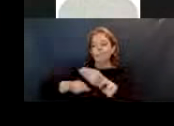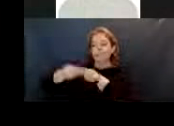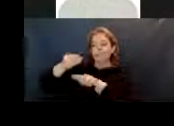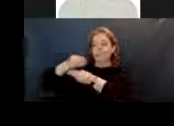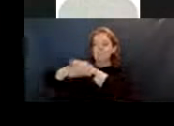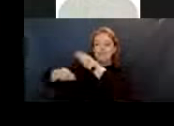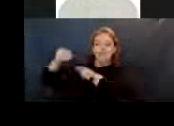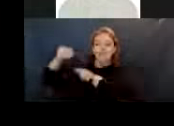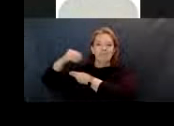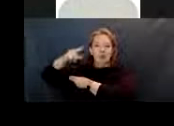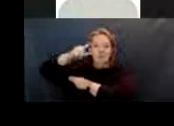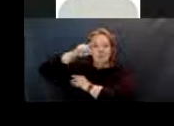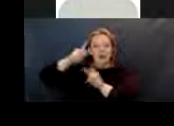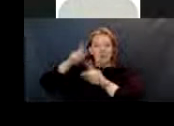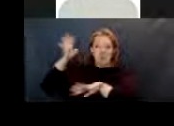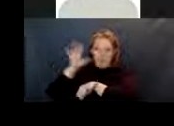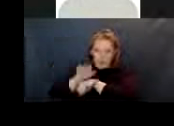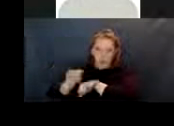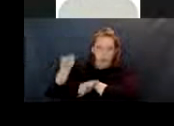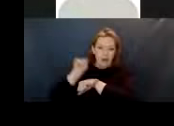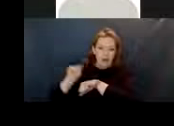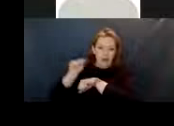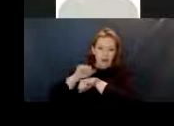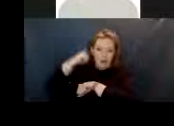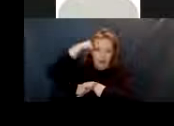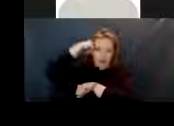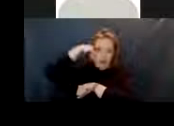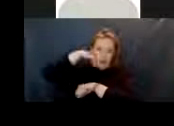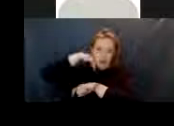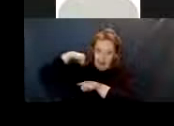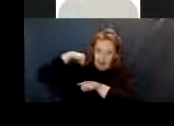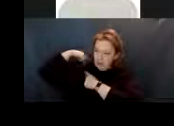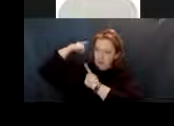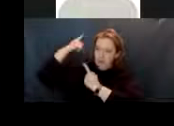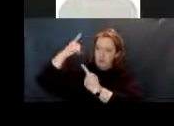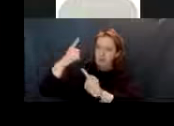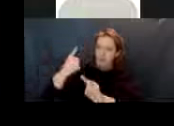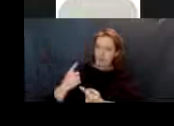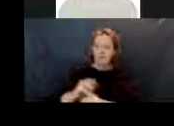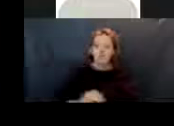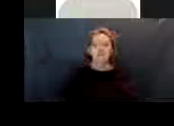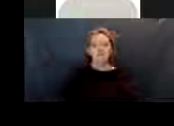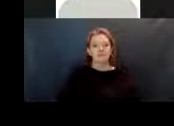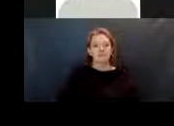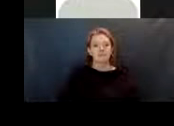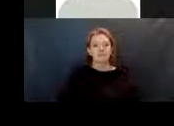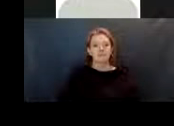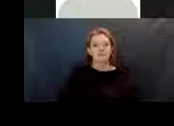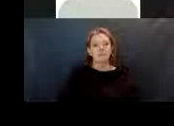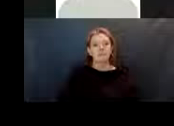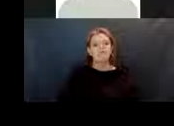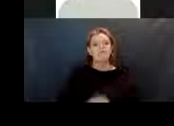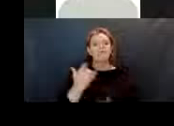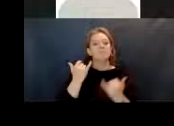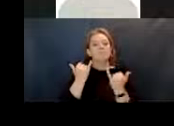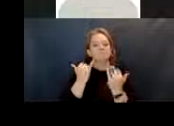These next, I guess, 10 or 14 photos are an obsession, I guess.